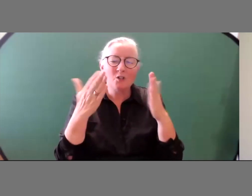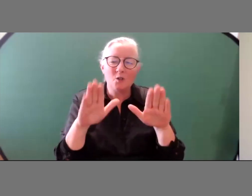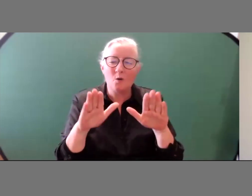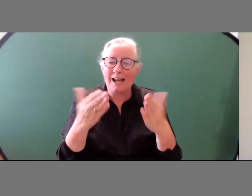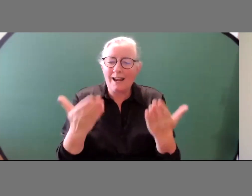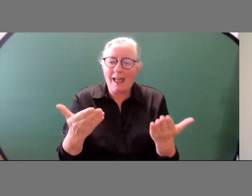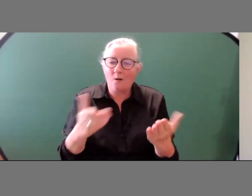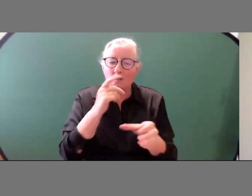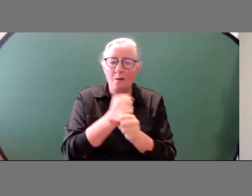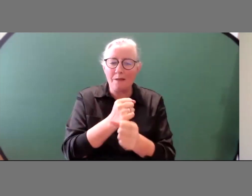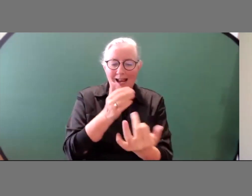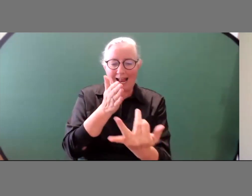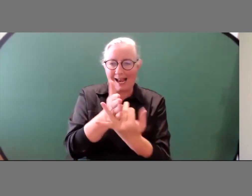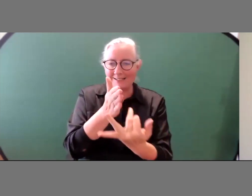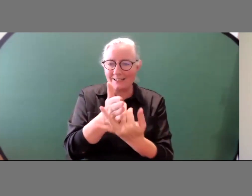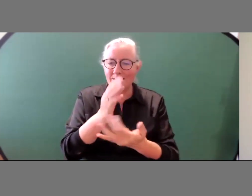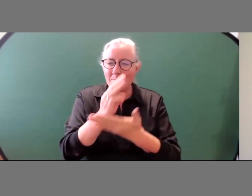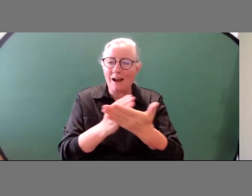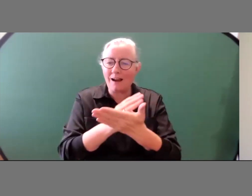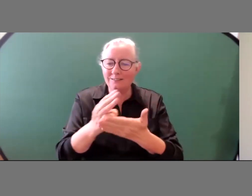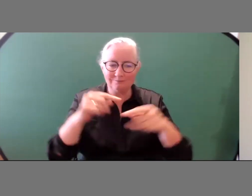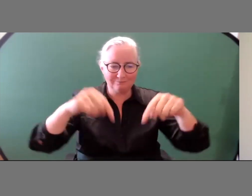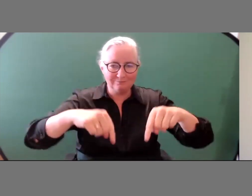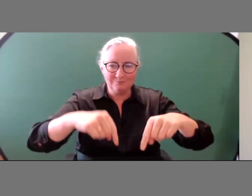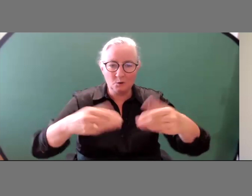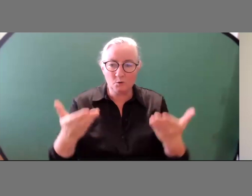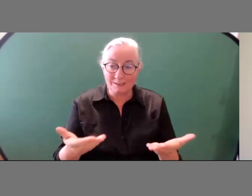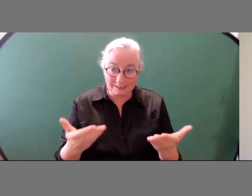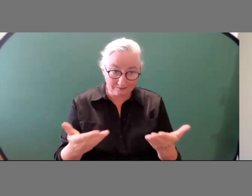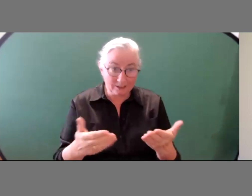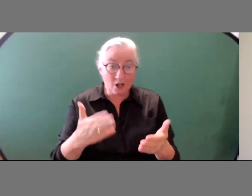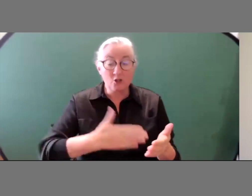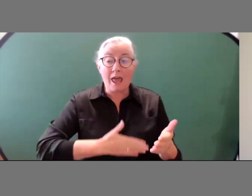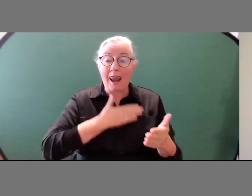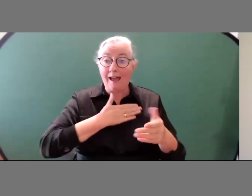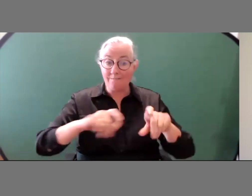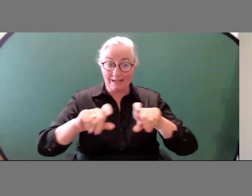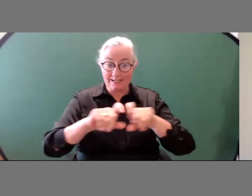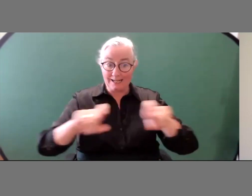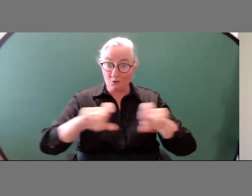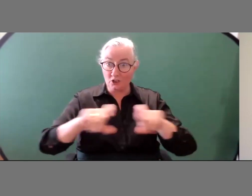features available to you for today’s session. . The live captions are being provided by Judith